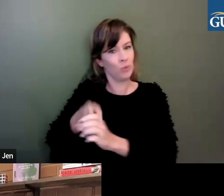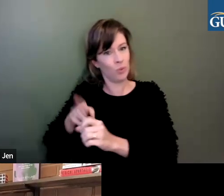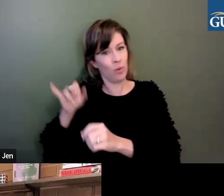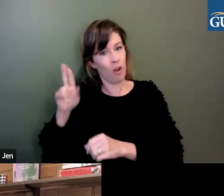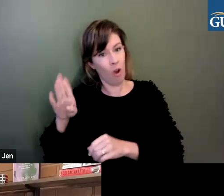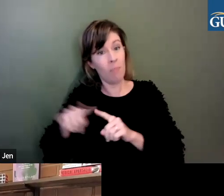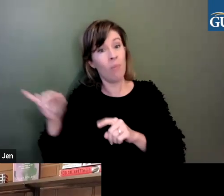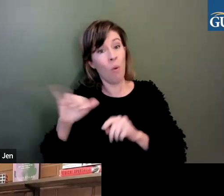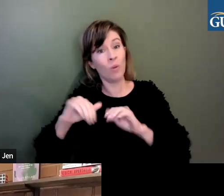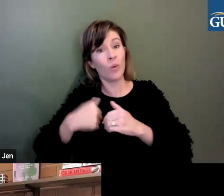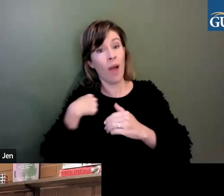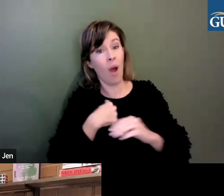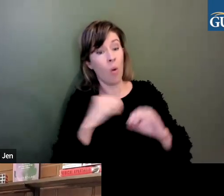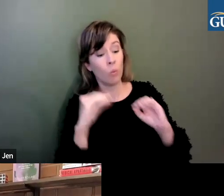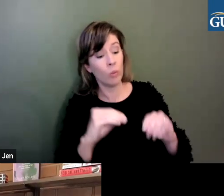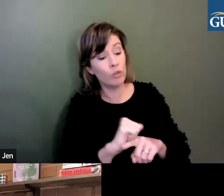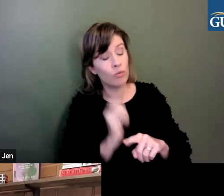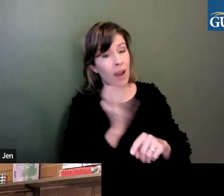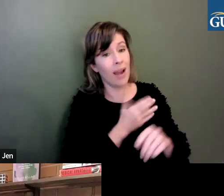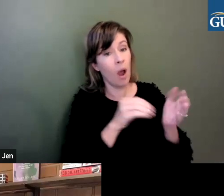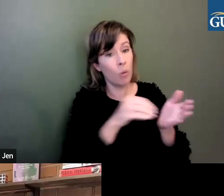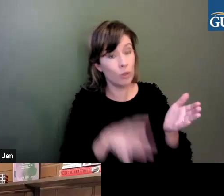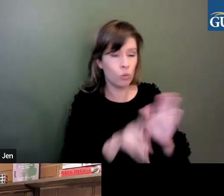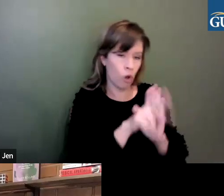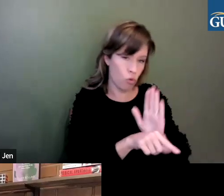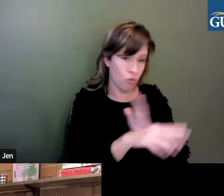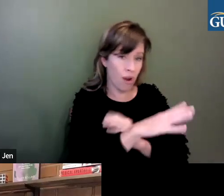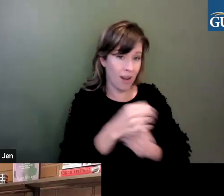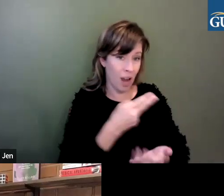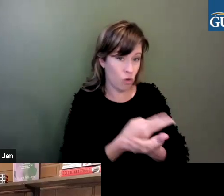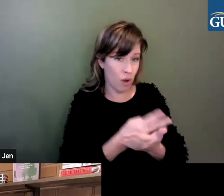level to already be thinking about these things in the